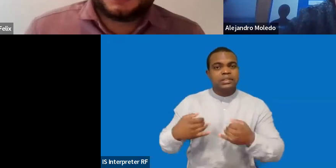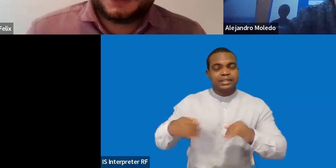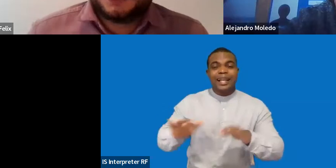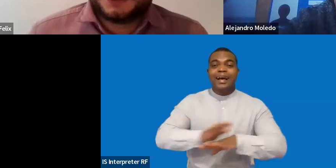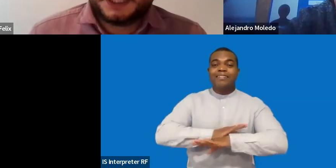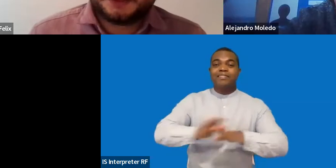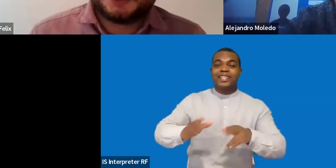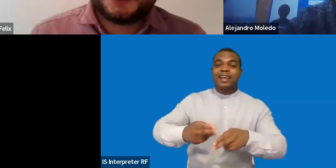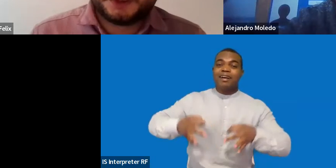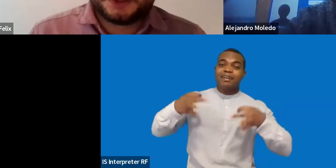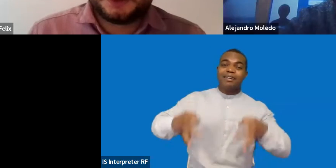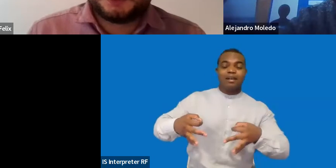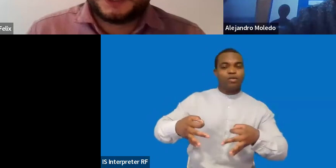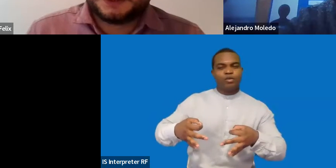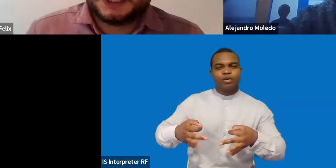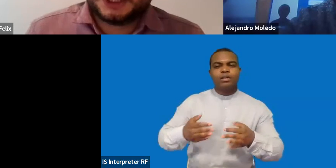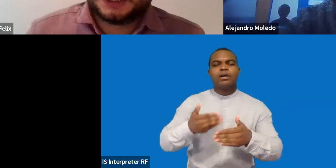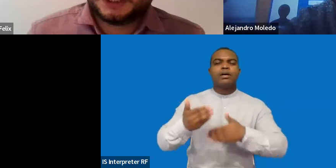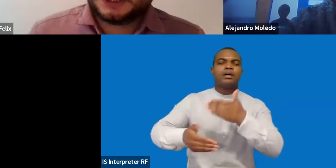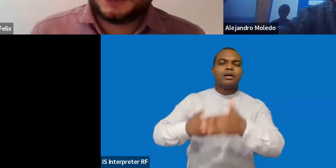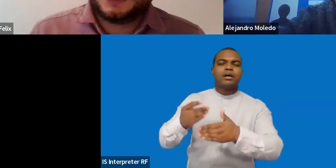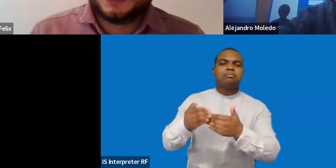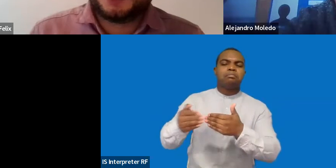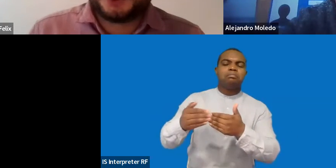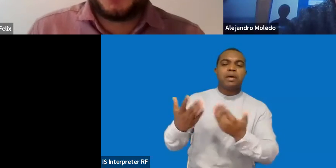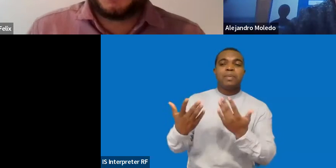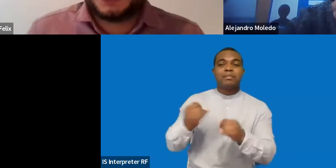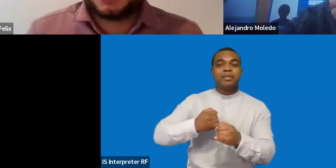we explained the card will focus on mutual recognition